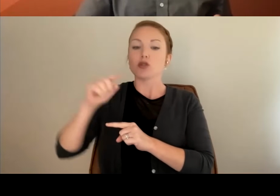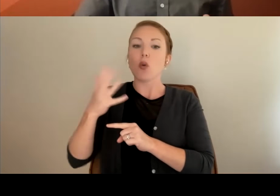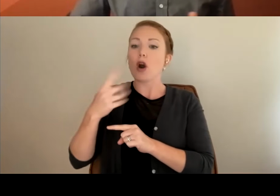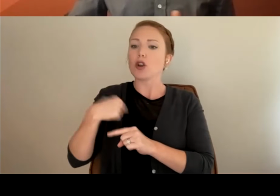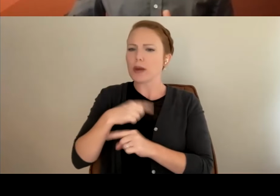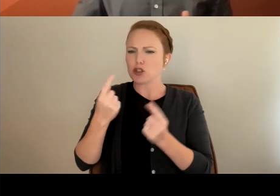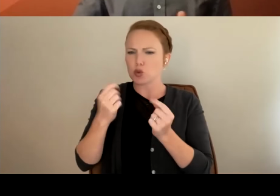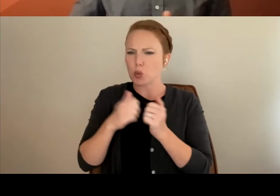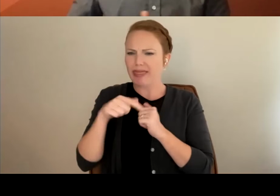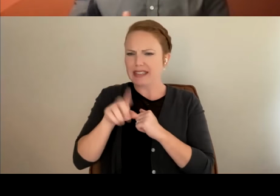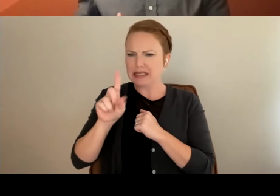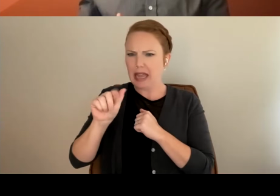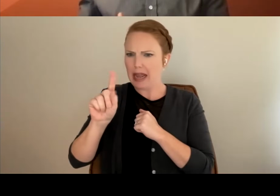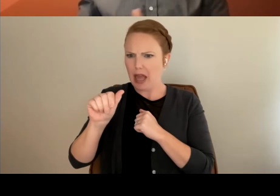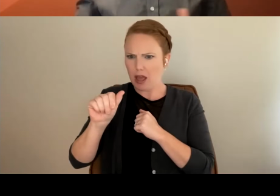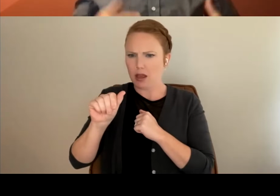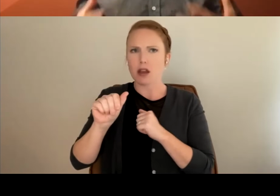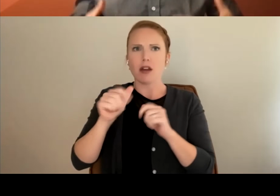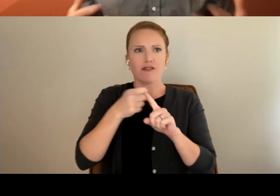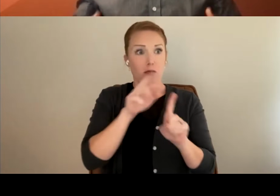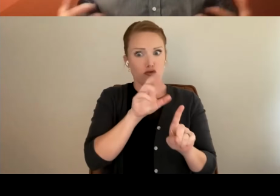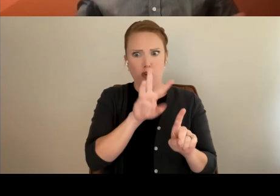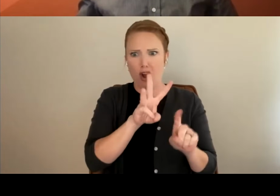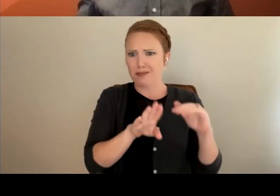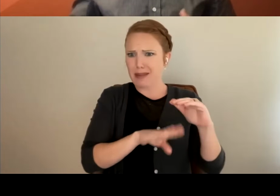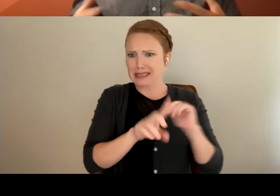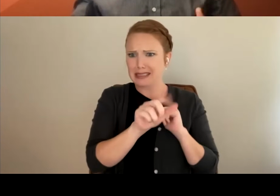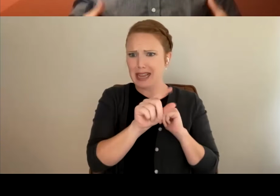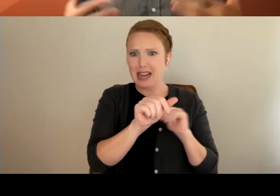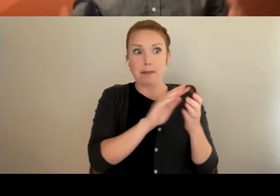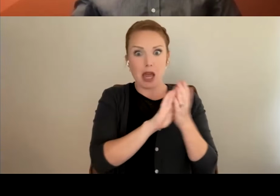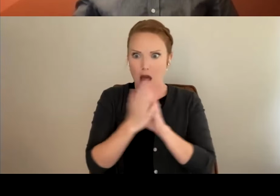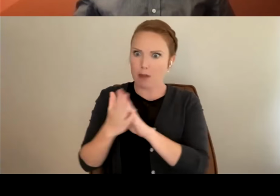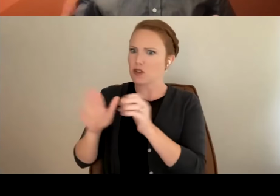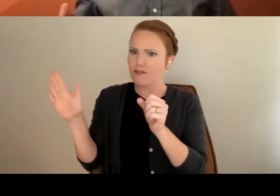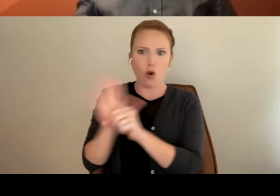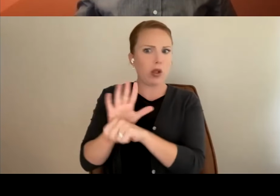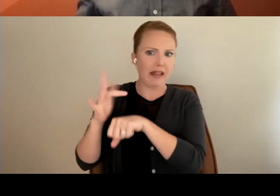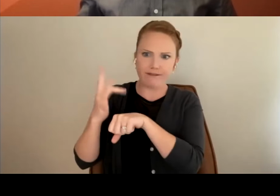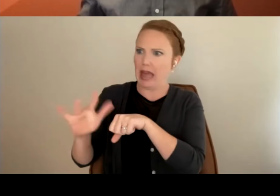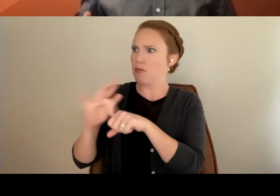as we're processing, processing it from raw to fully cooked available visualizations and